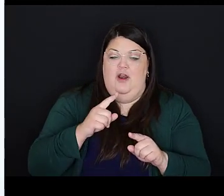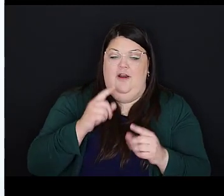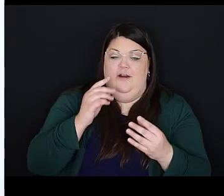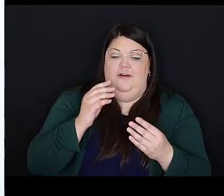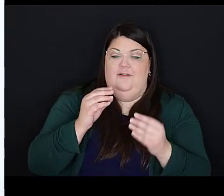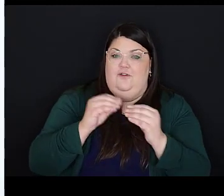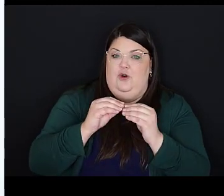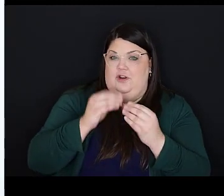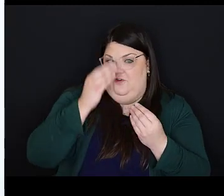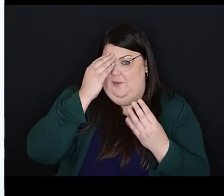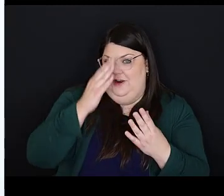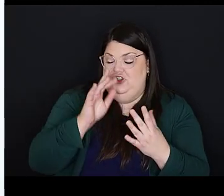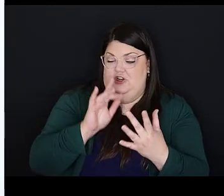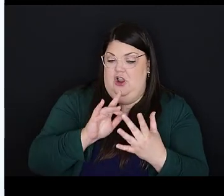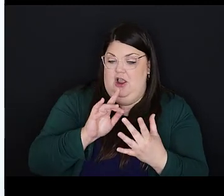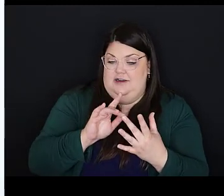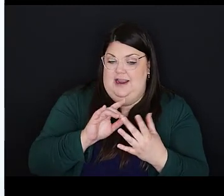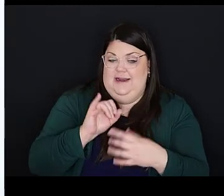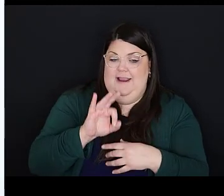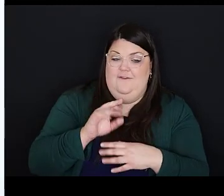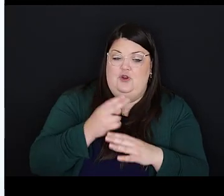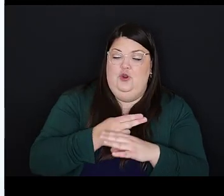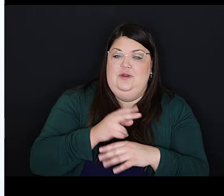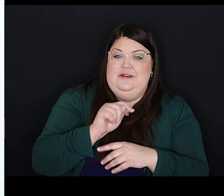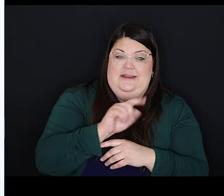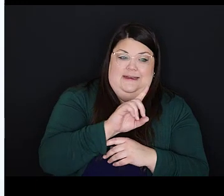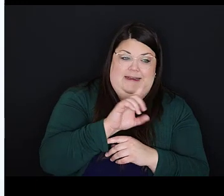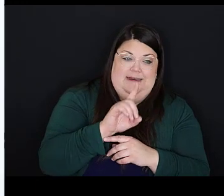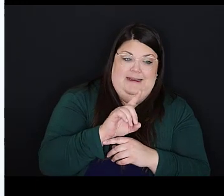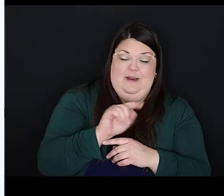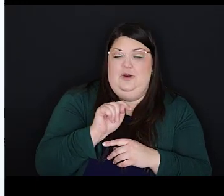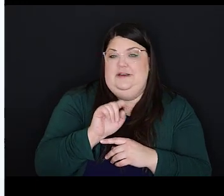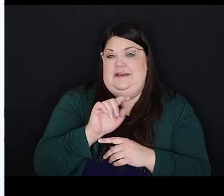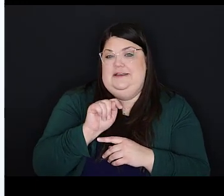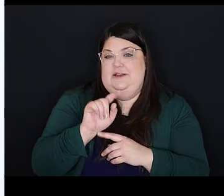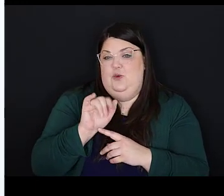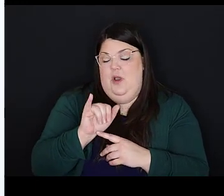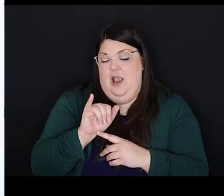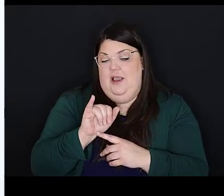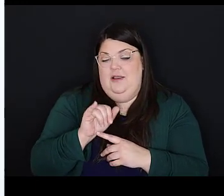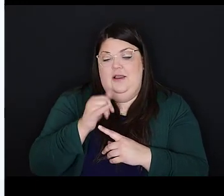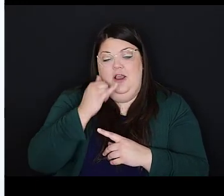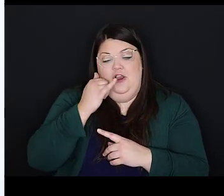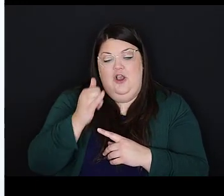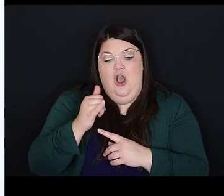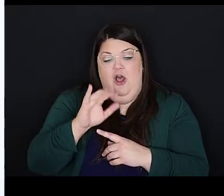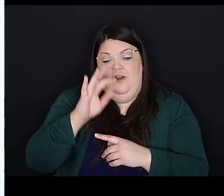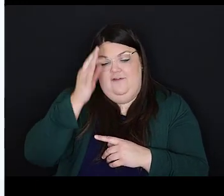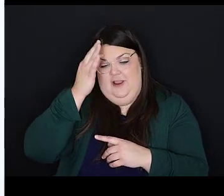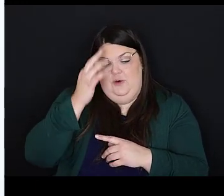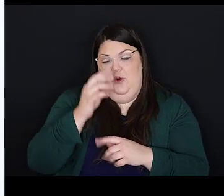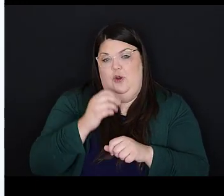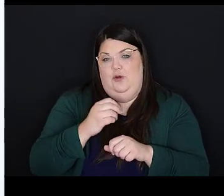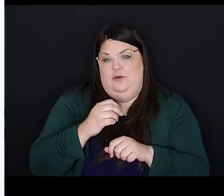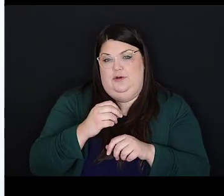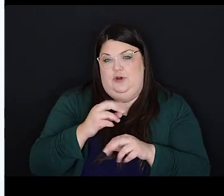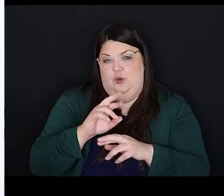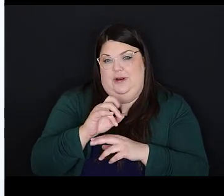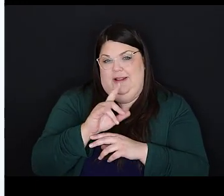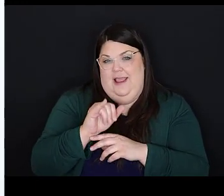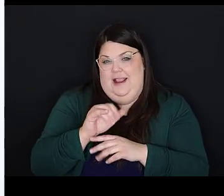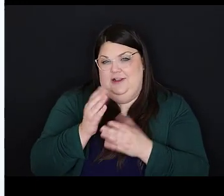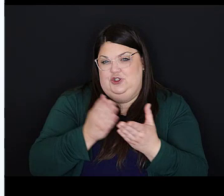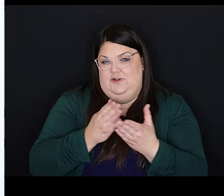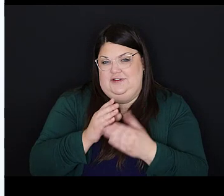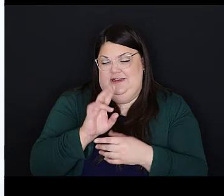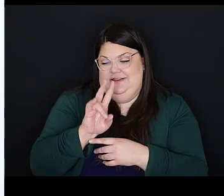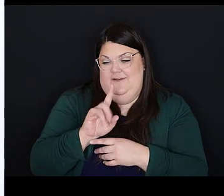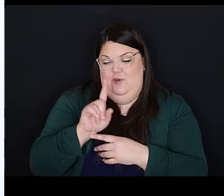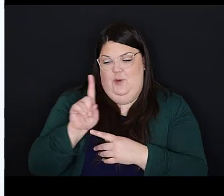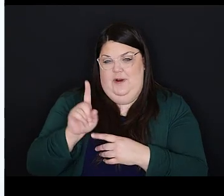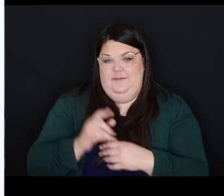If you use a TDD or a TTY call the Federal Relay Service at 7-1-1.